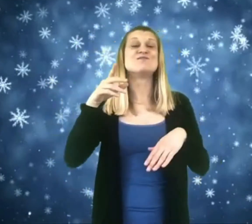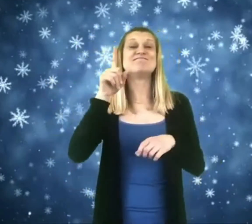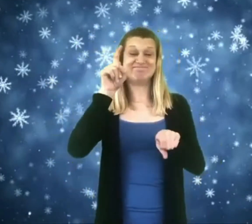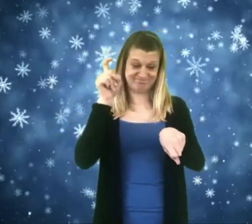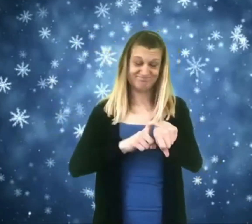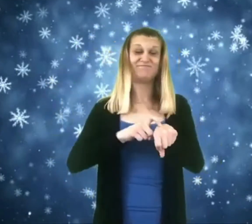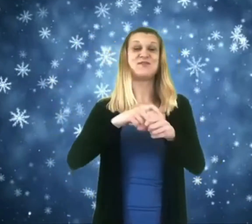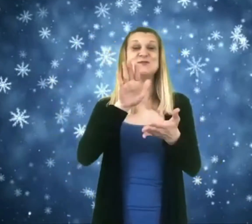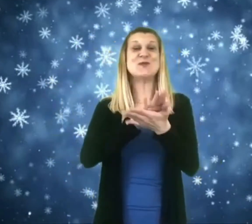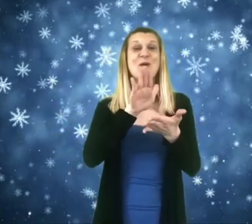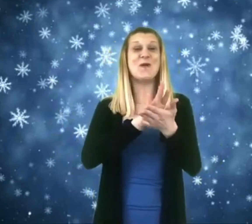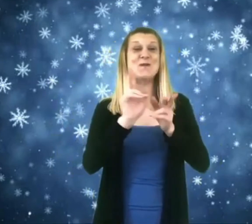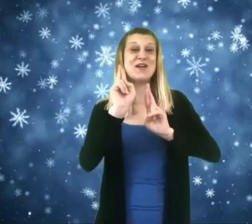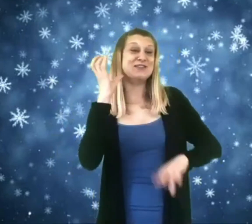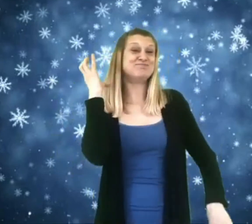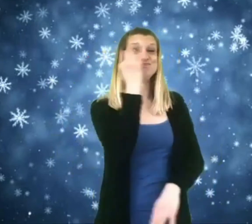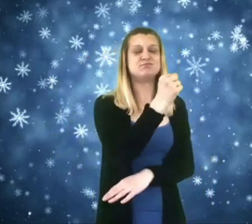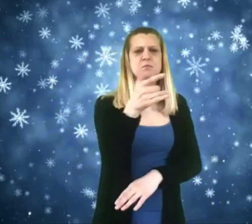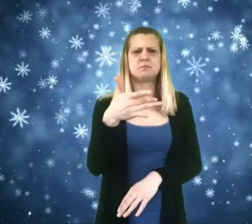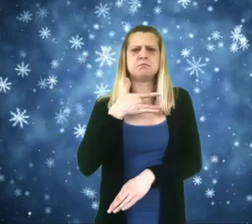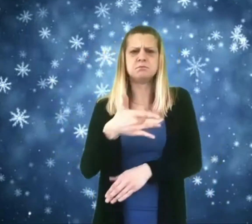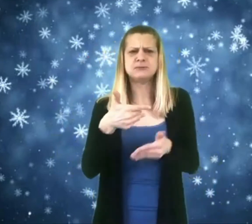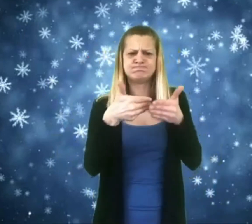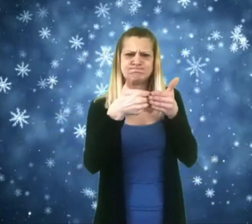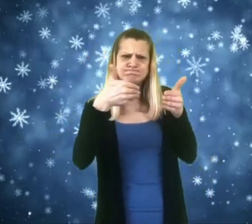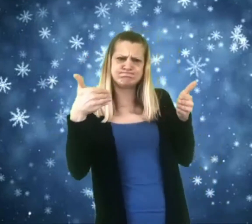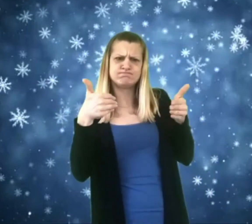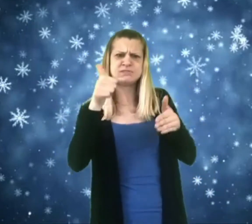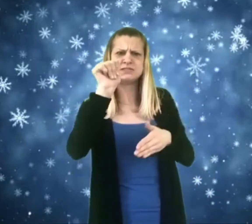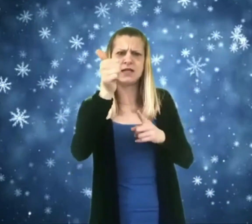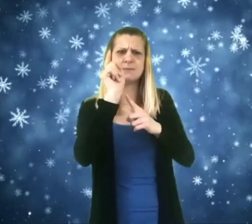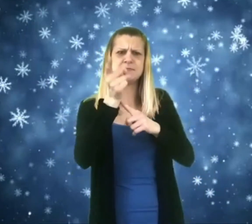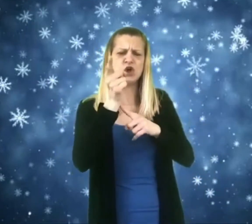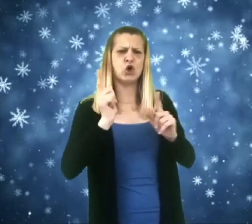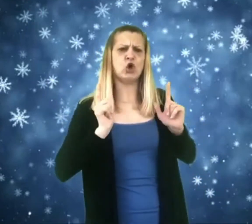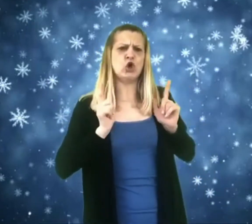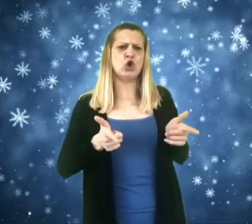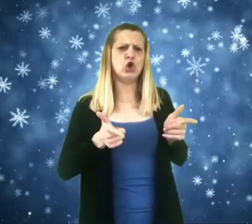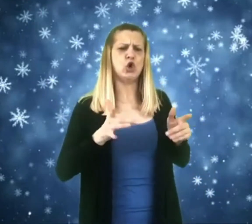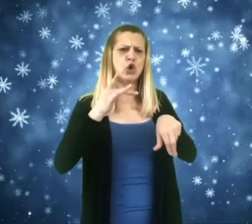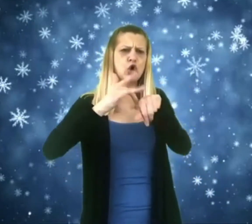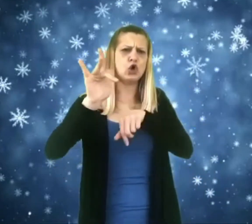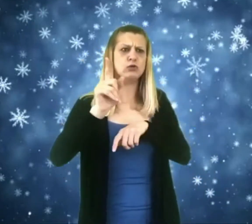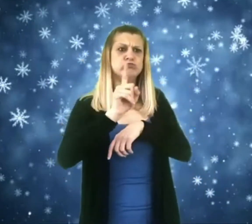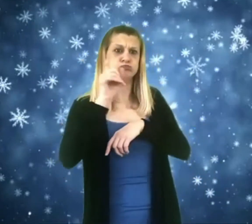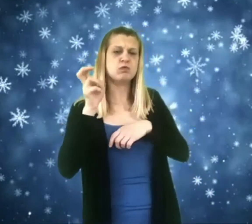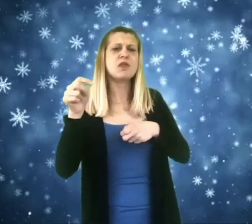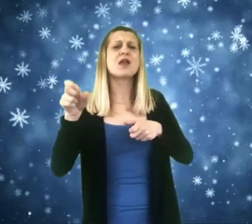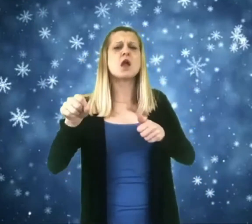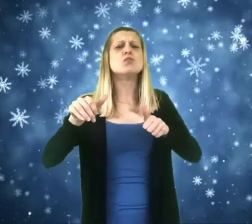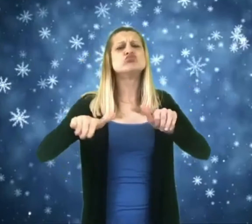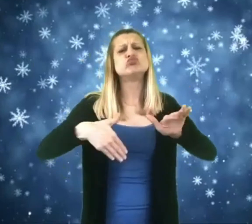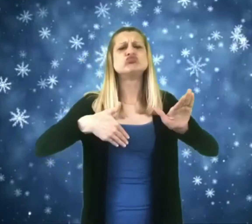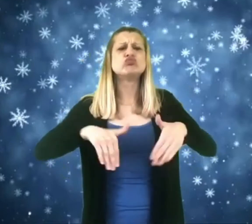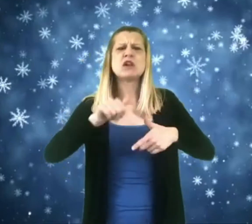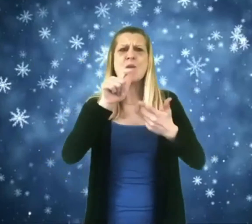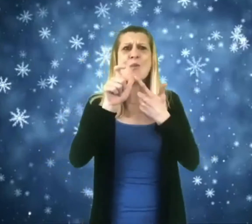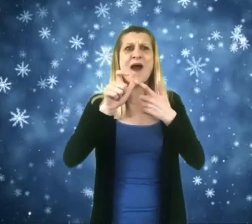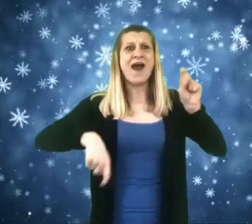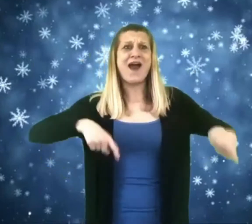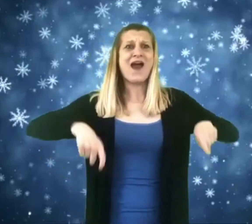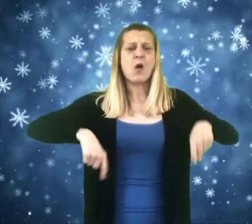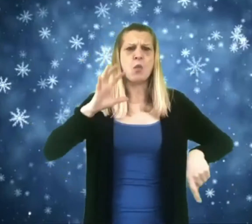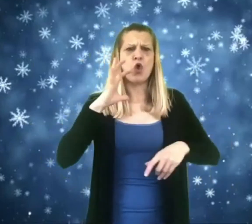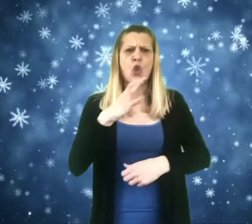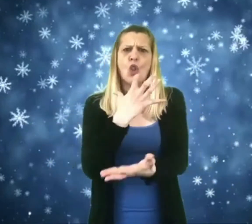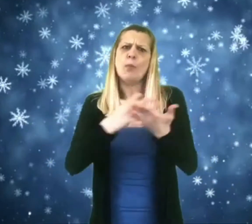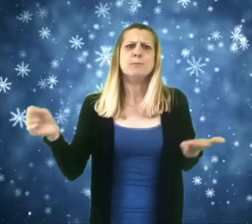In the mornings, he left the house ten minutes earlier so that he could walk slowly to school